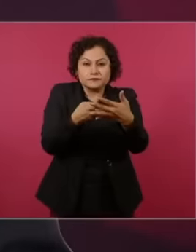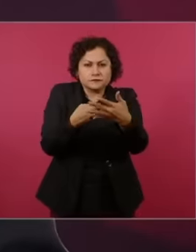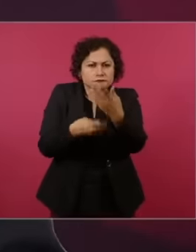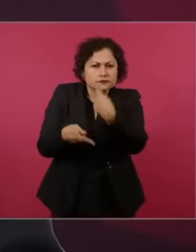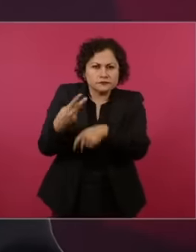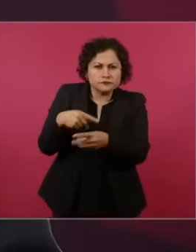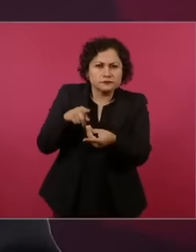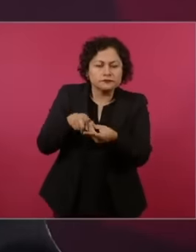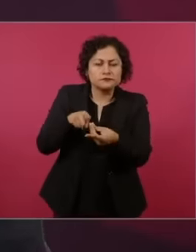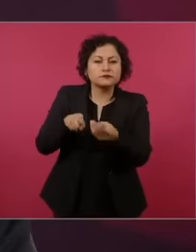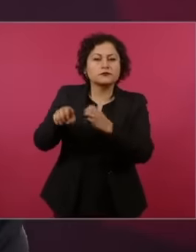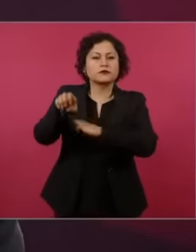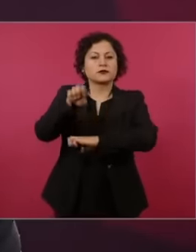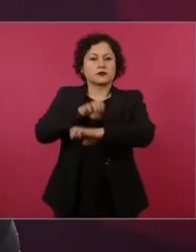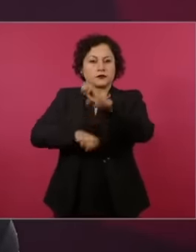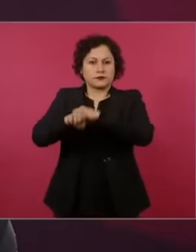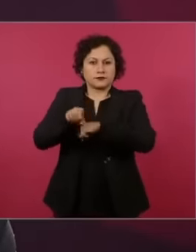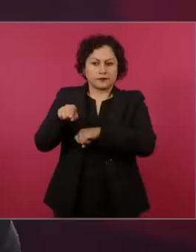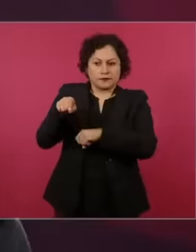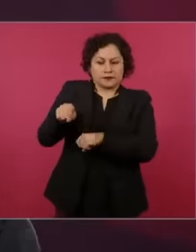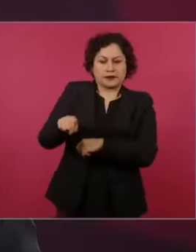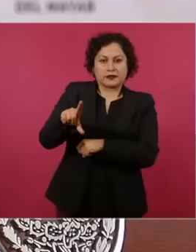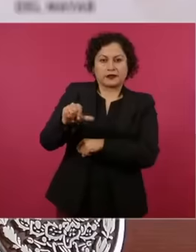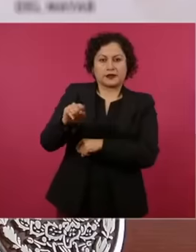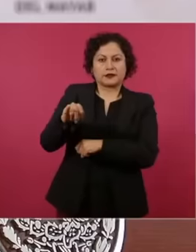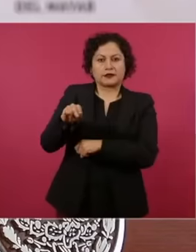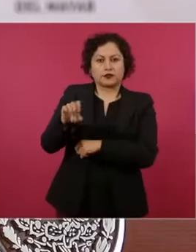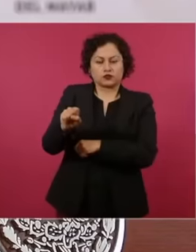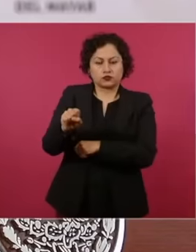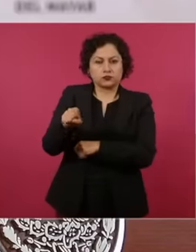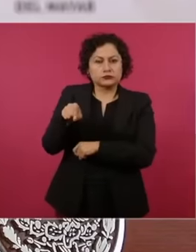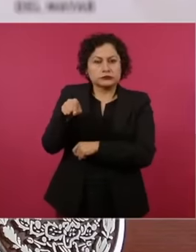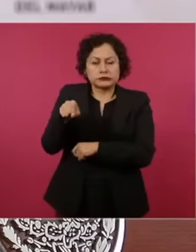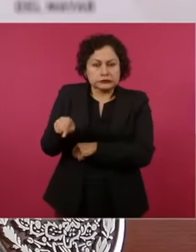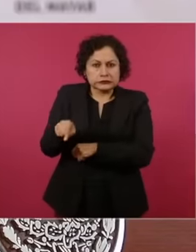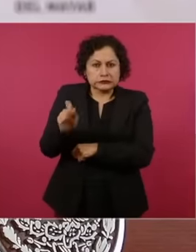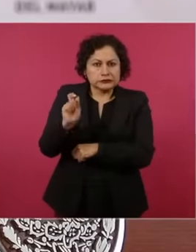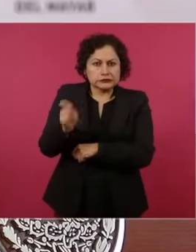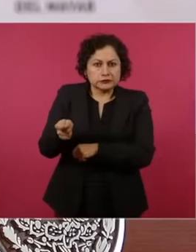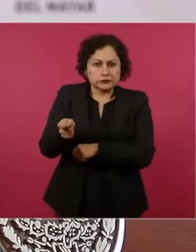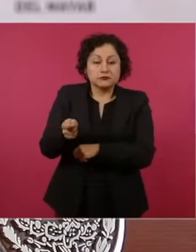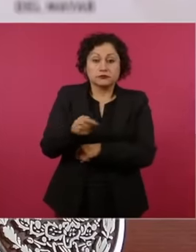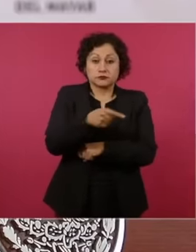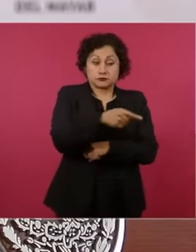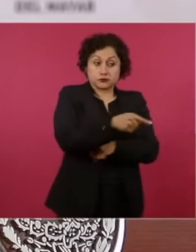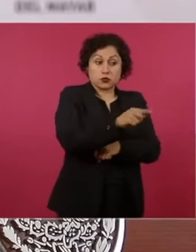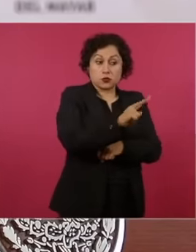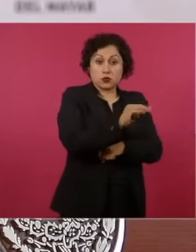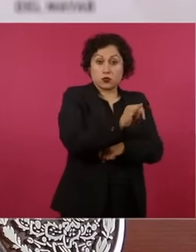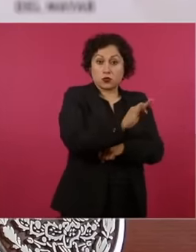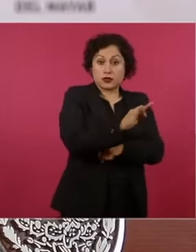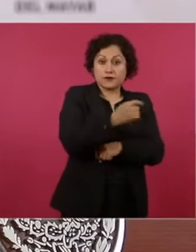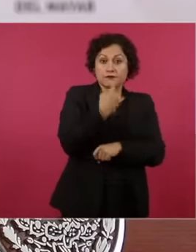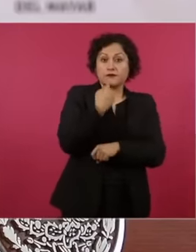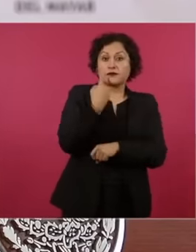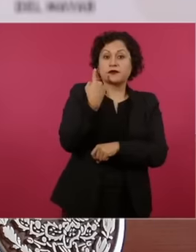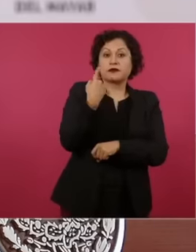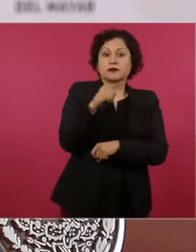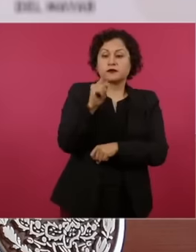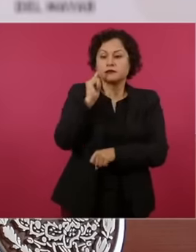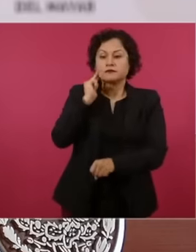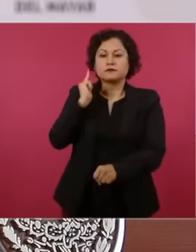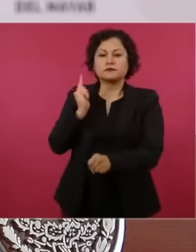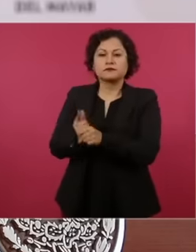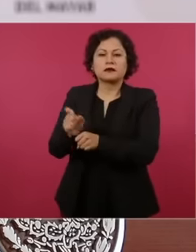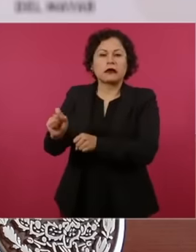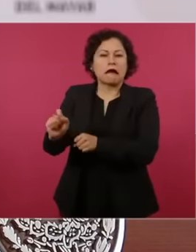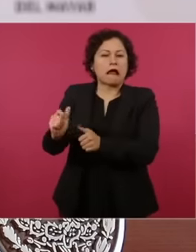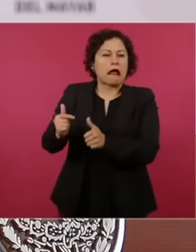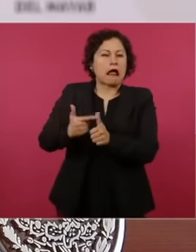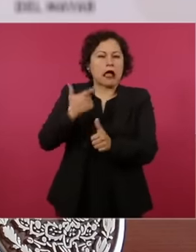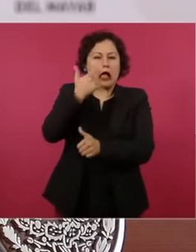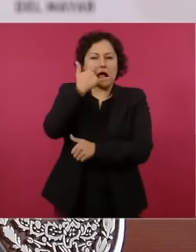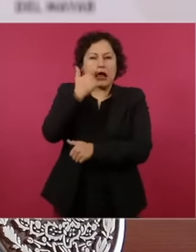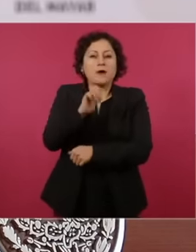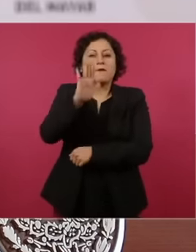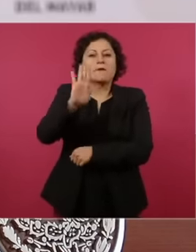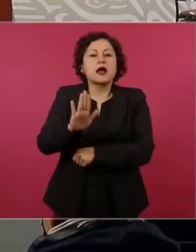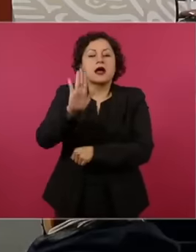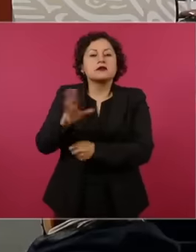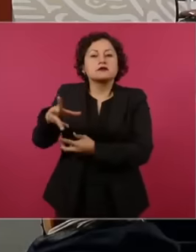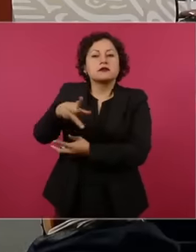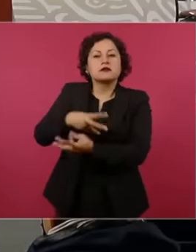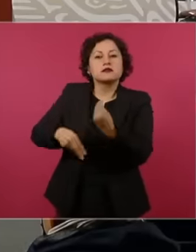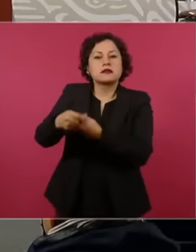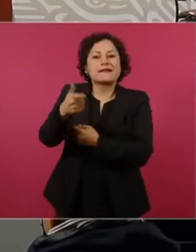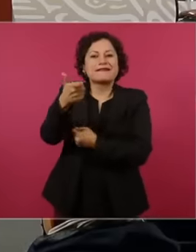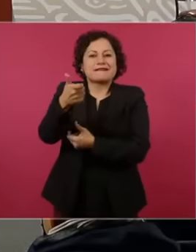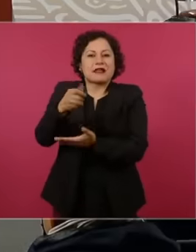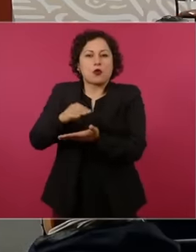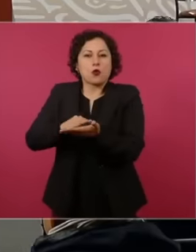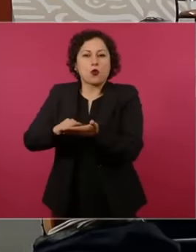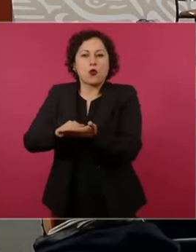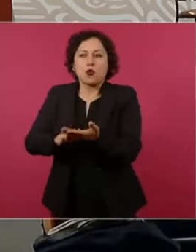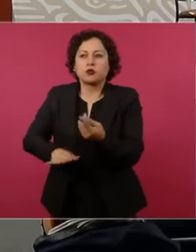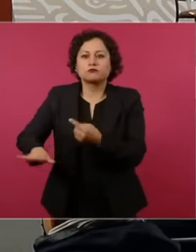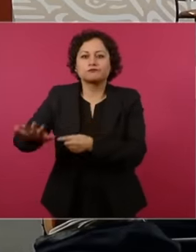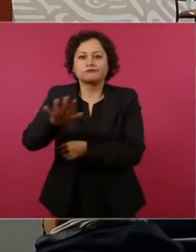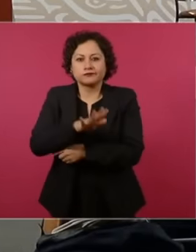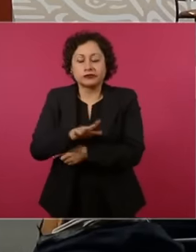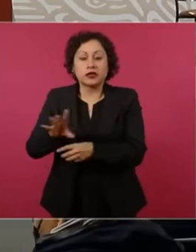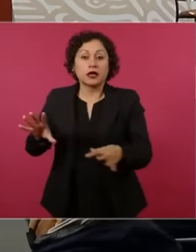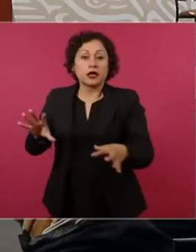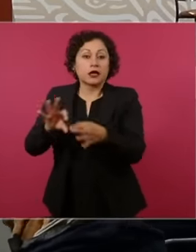this consortium been reported for money laundering activities and also linked to corruption? The